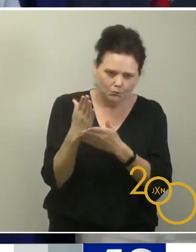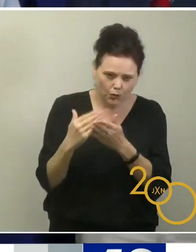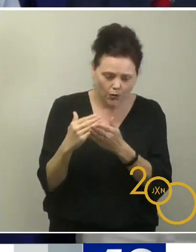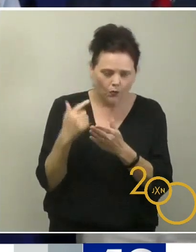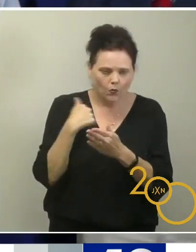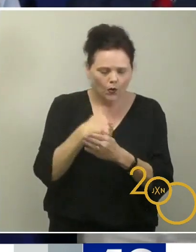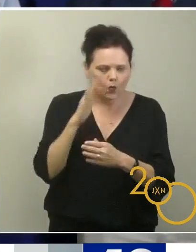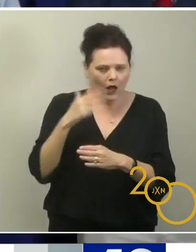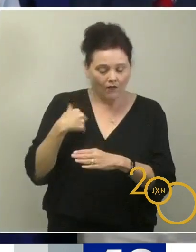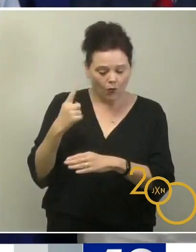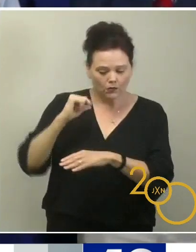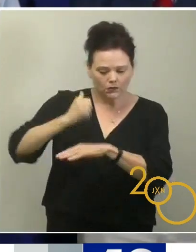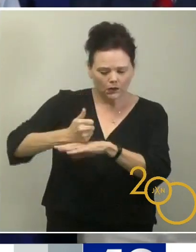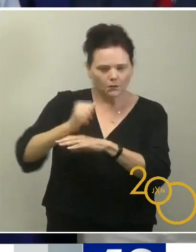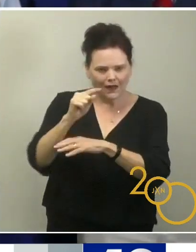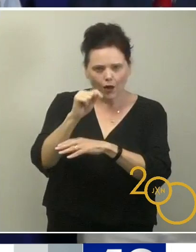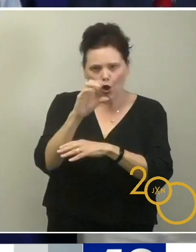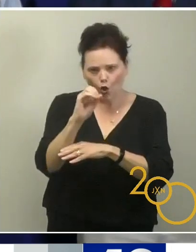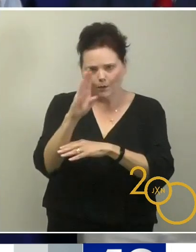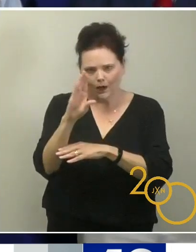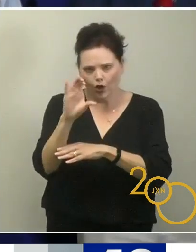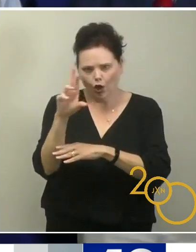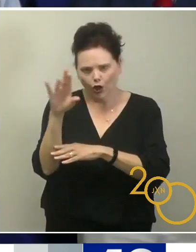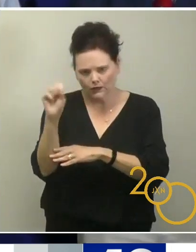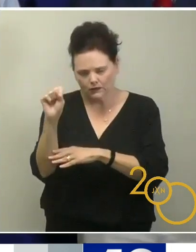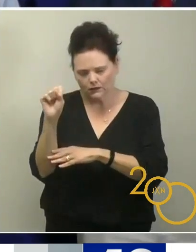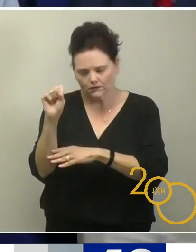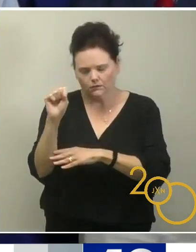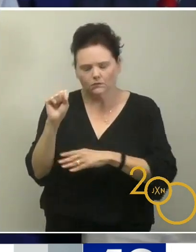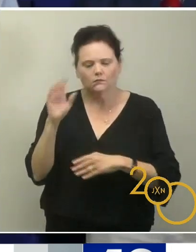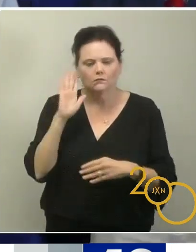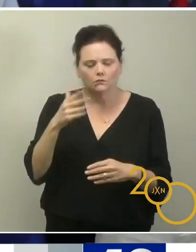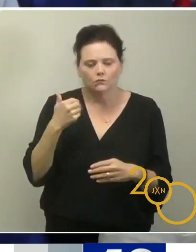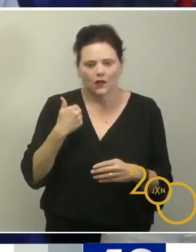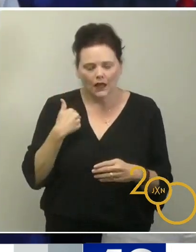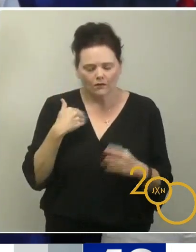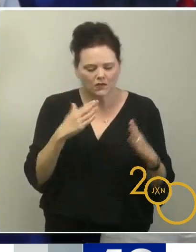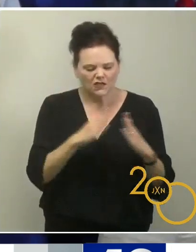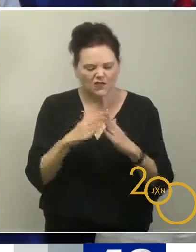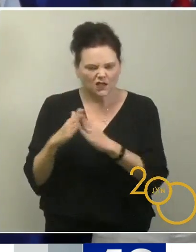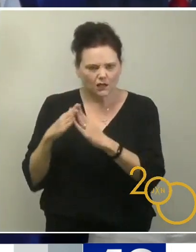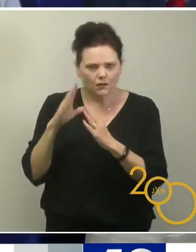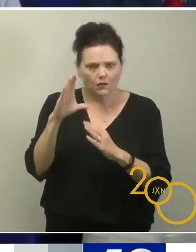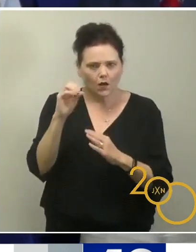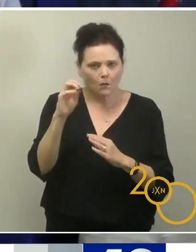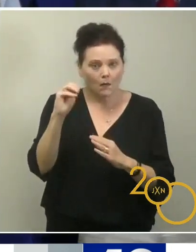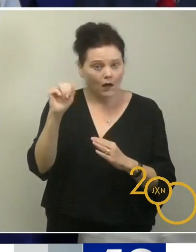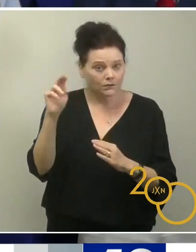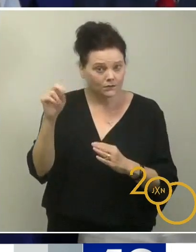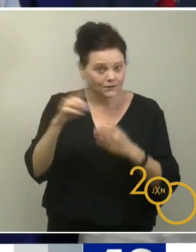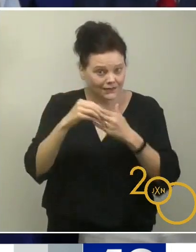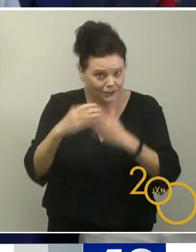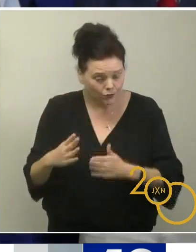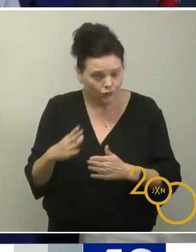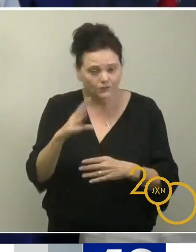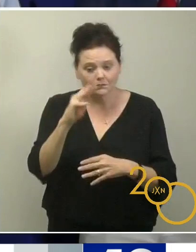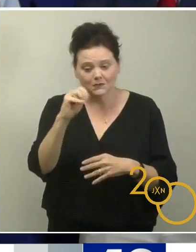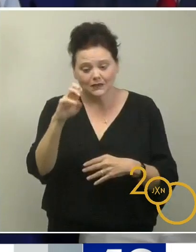COMMAND PIECE. WE WILL BE IN UNIFIED COMMAND SYSTEM IN THE CITY OF JACKSON AT OB CURTIS STARTING TOMORROW.